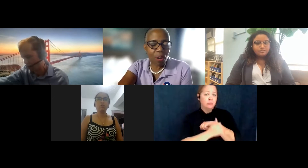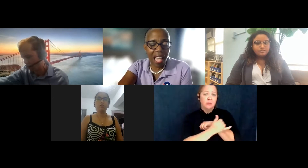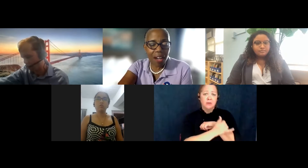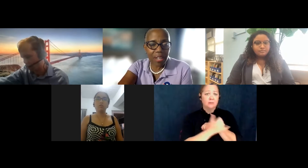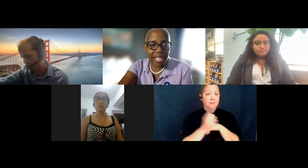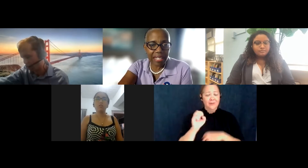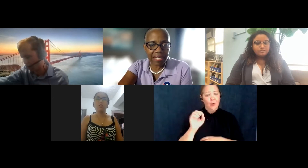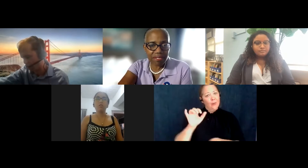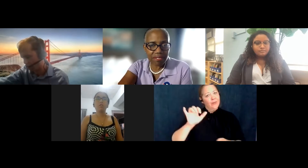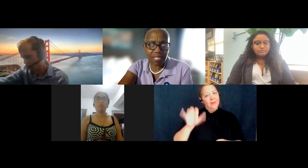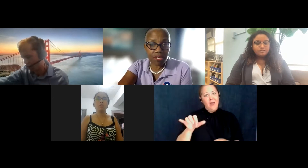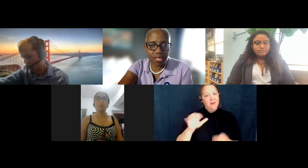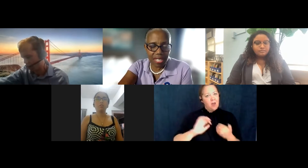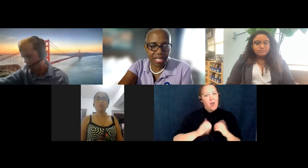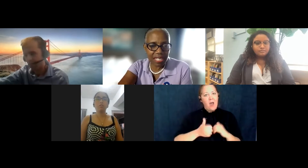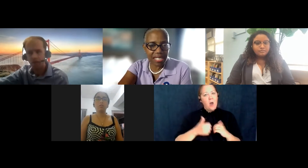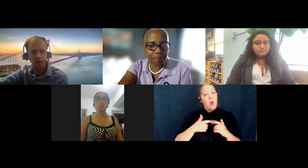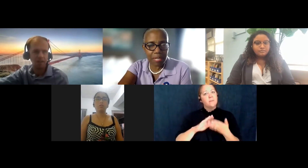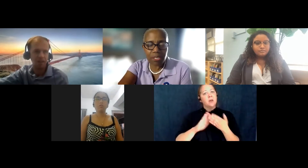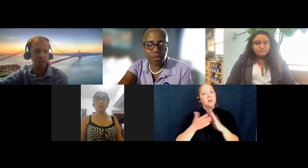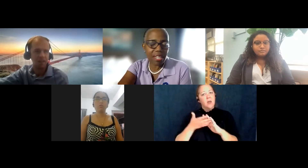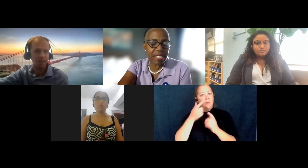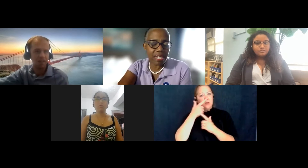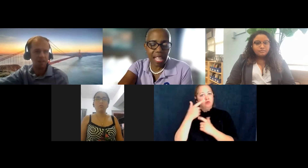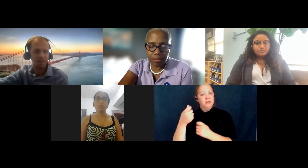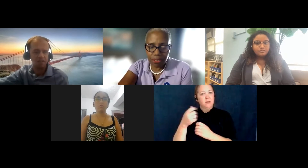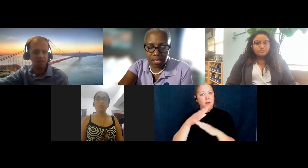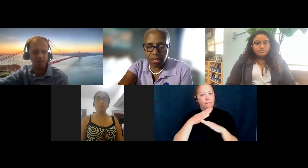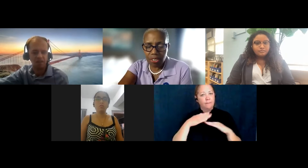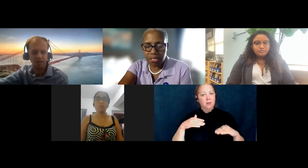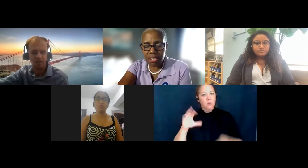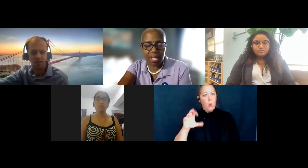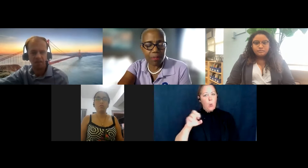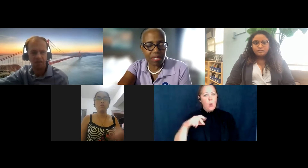how I got interested in the Peace Corps. I did do a lot of research and I went to